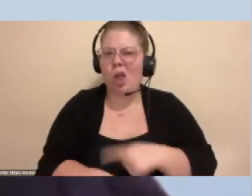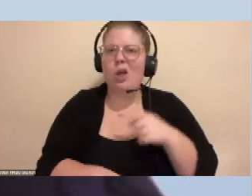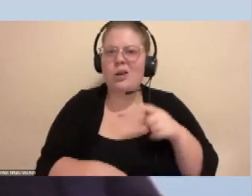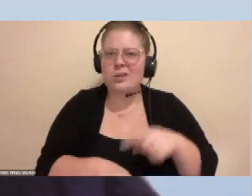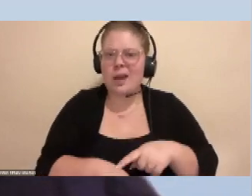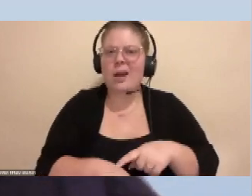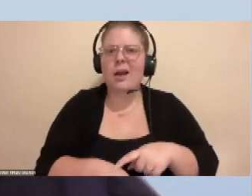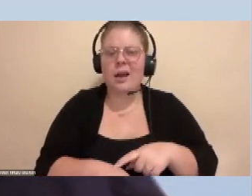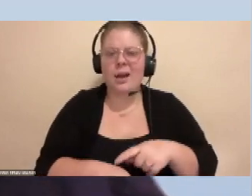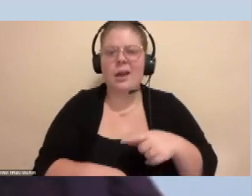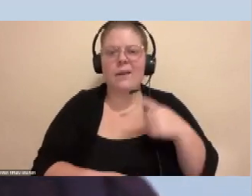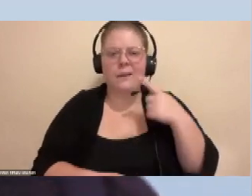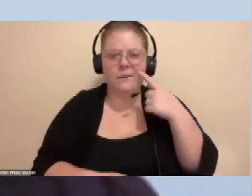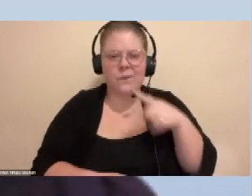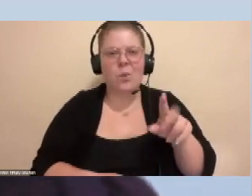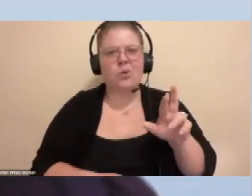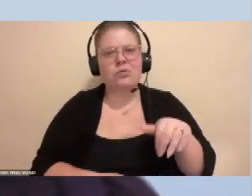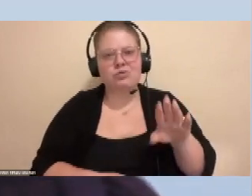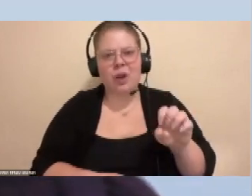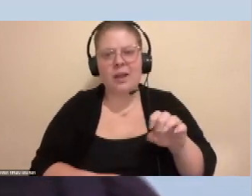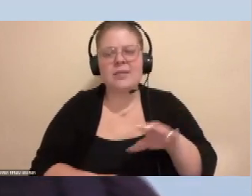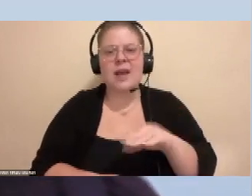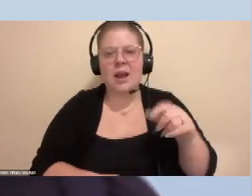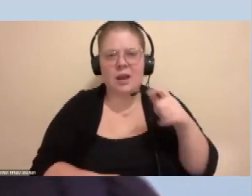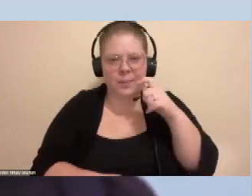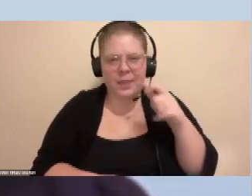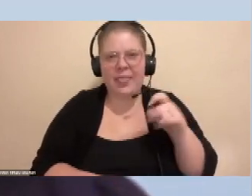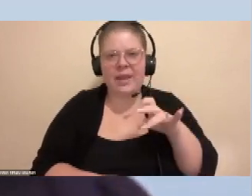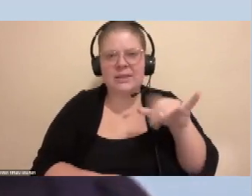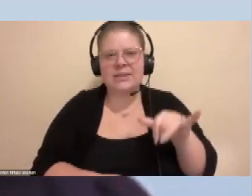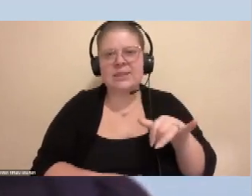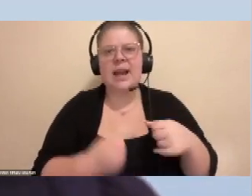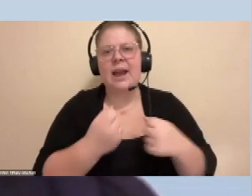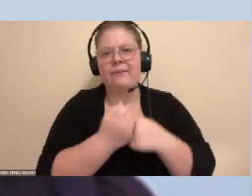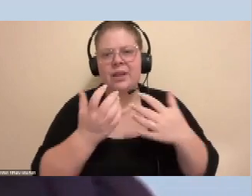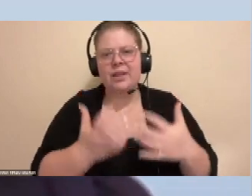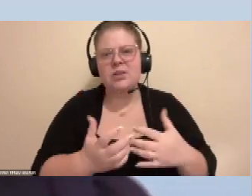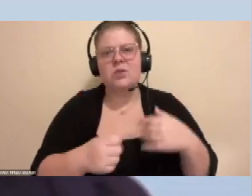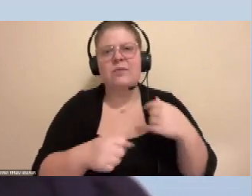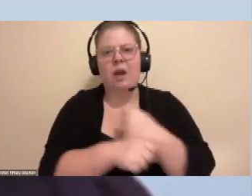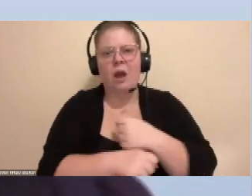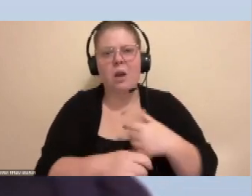ethnicity advocates to fight for more granularity on the kinds of questions that are asked